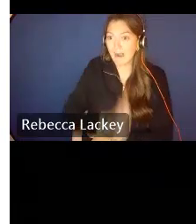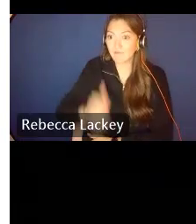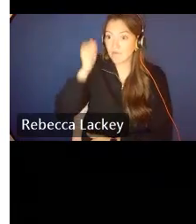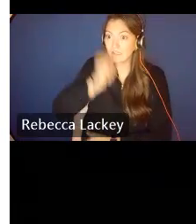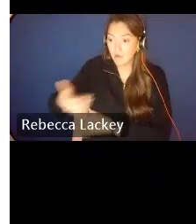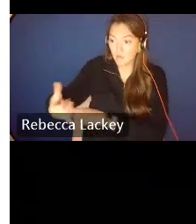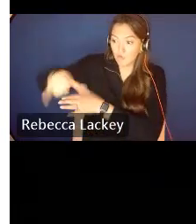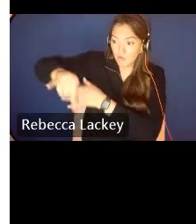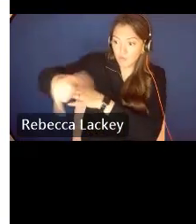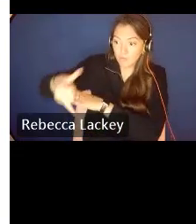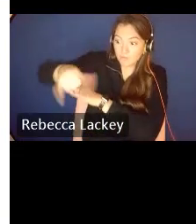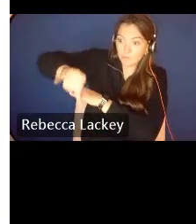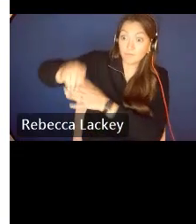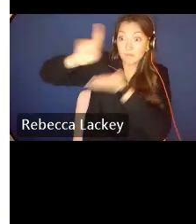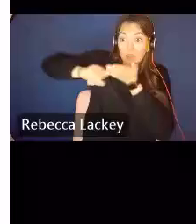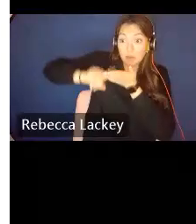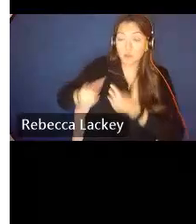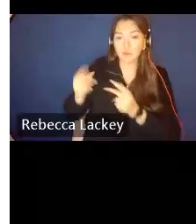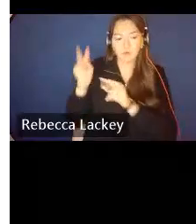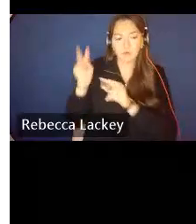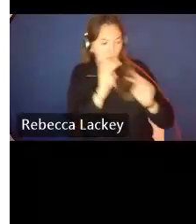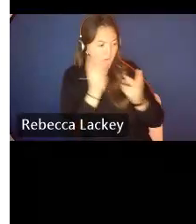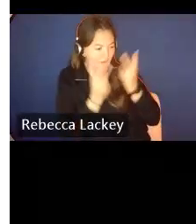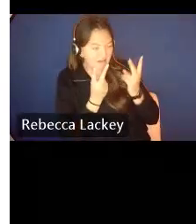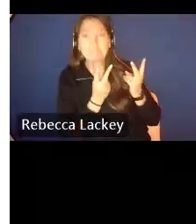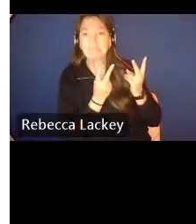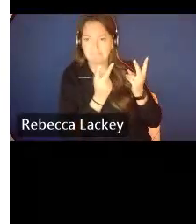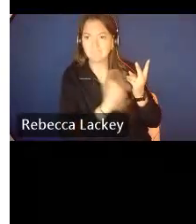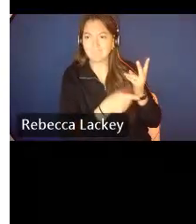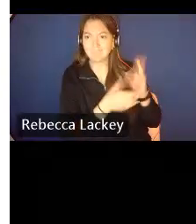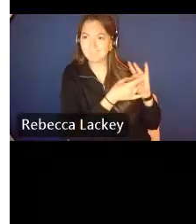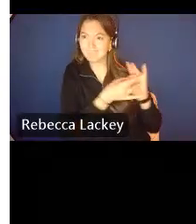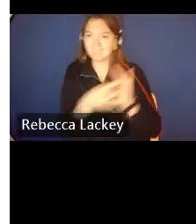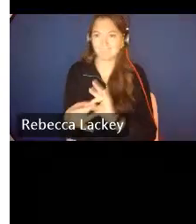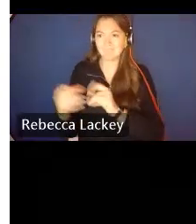Inspectors visited the bridge and they determined that the pothole was related to the damage of the